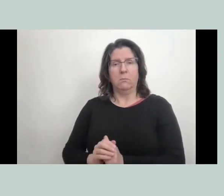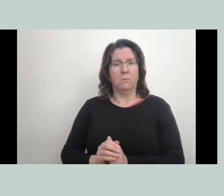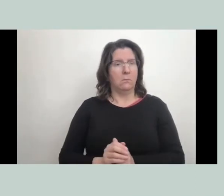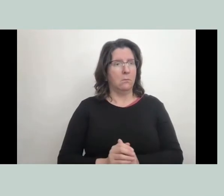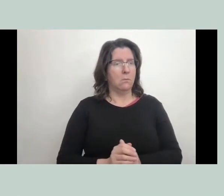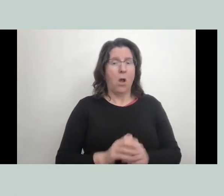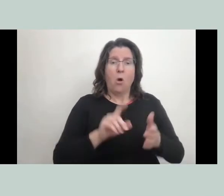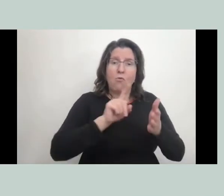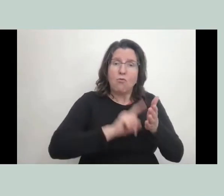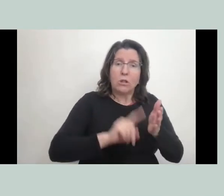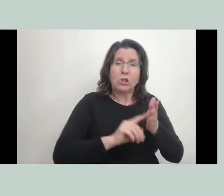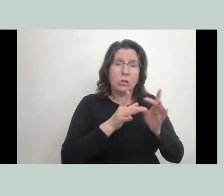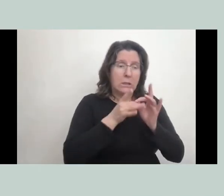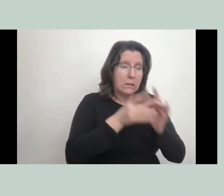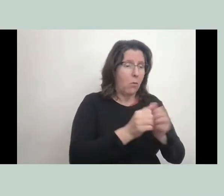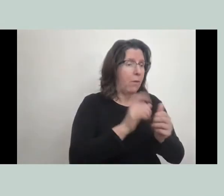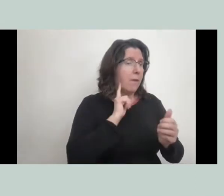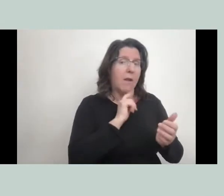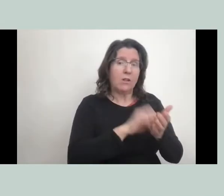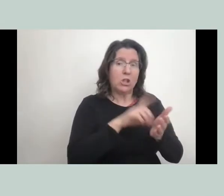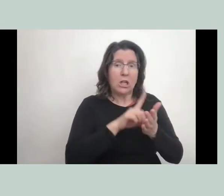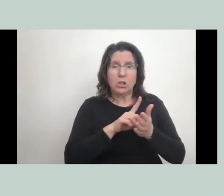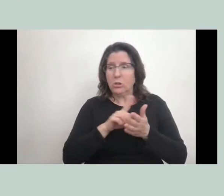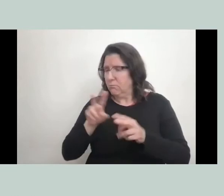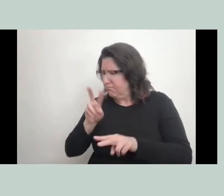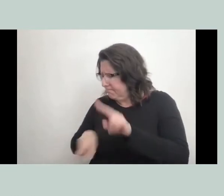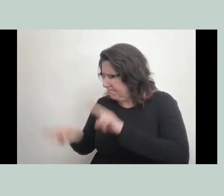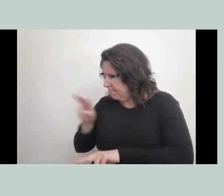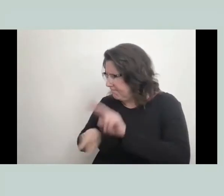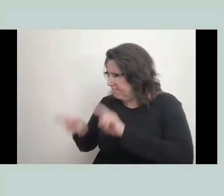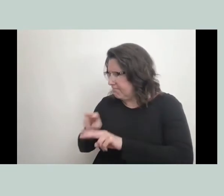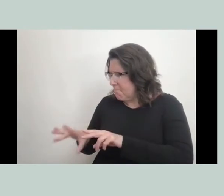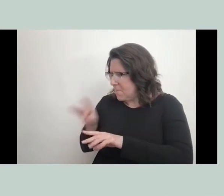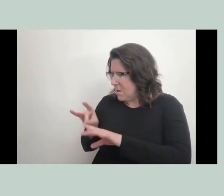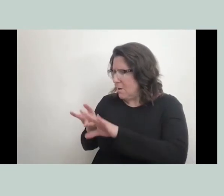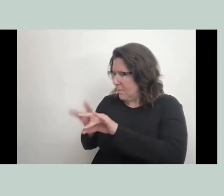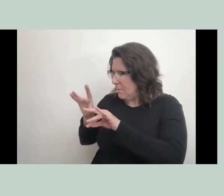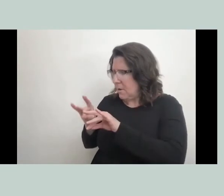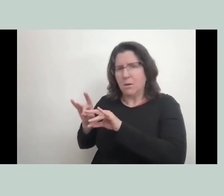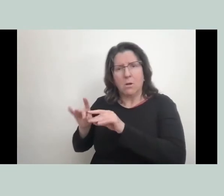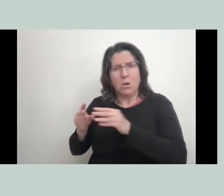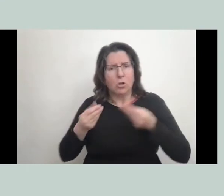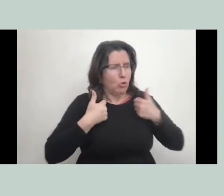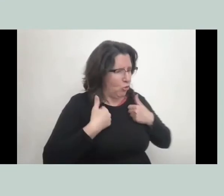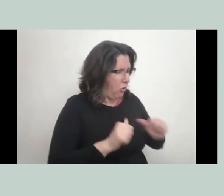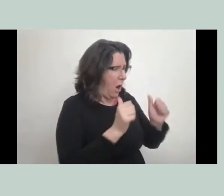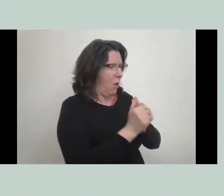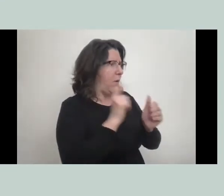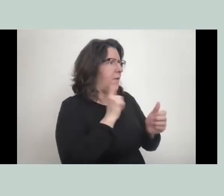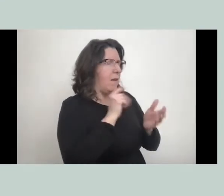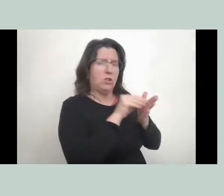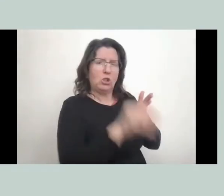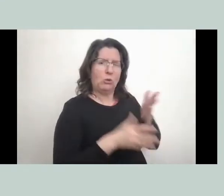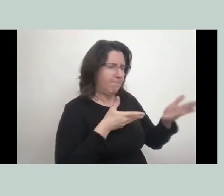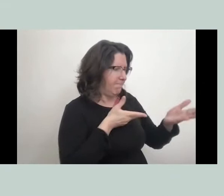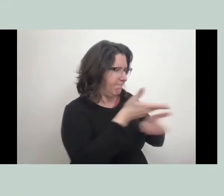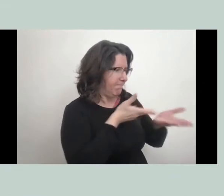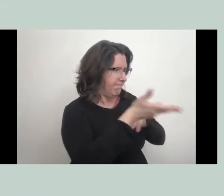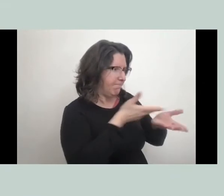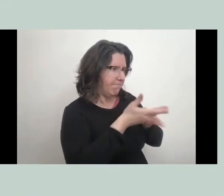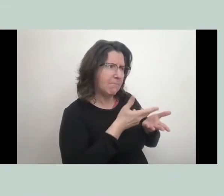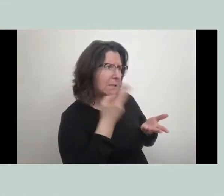The research in EAL has really expanded in the last few years.